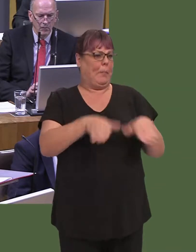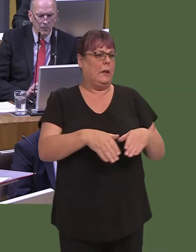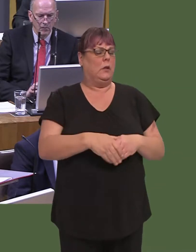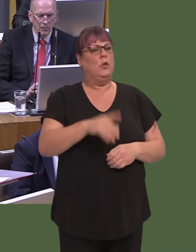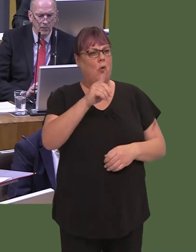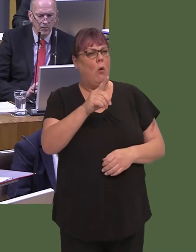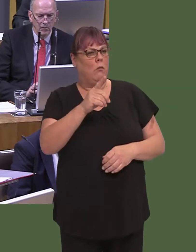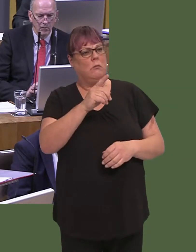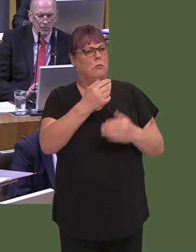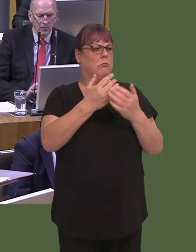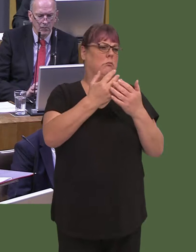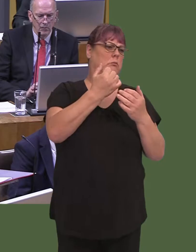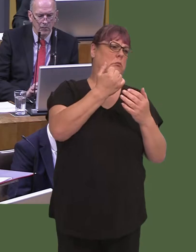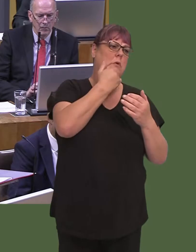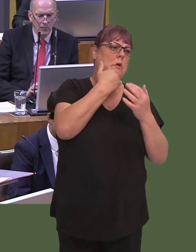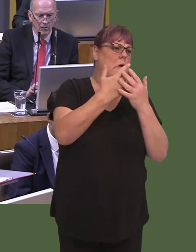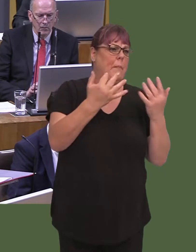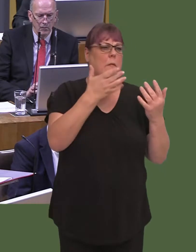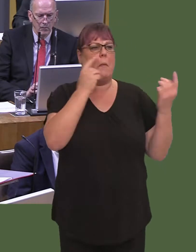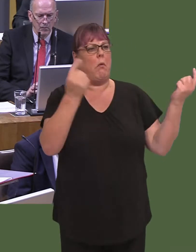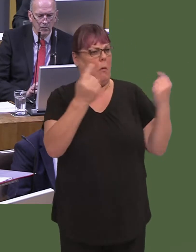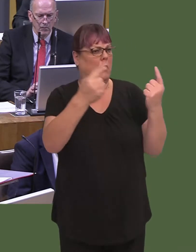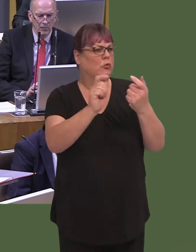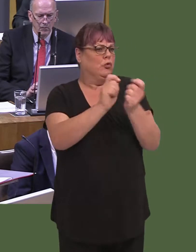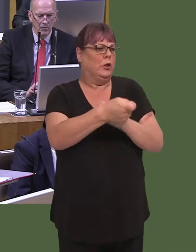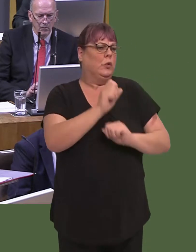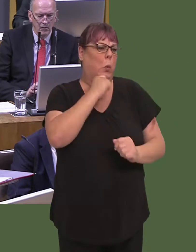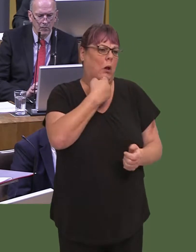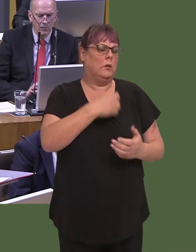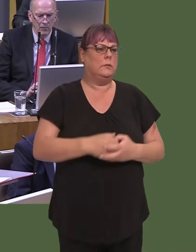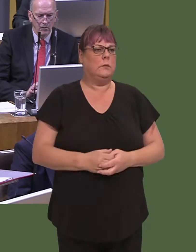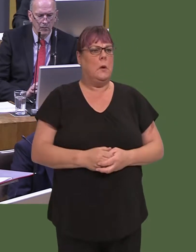Itís impossible to know whether thatís true or not until weíve had this system for a